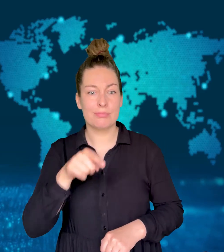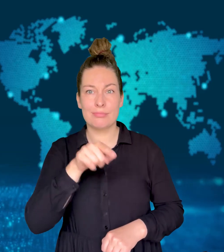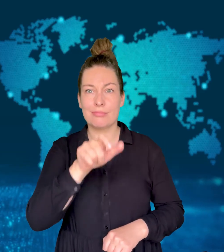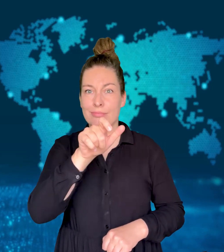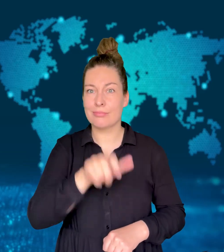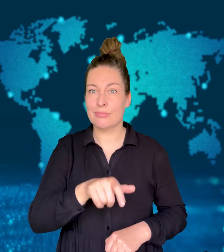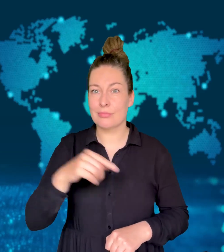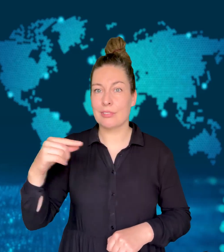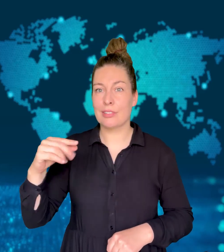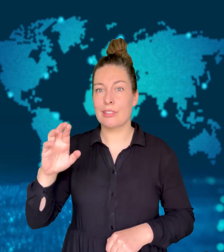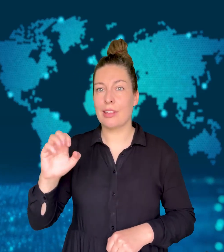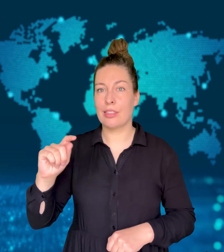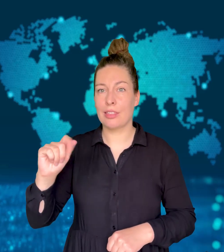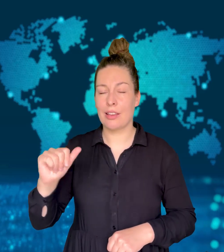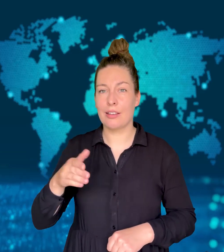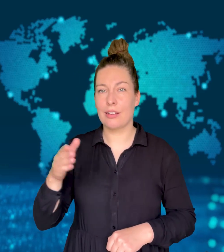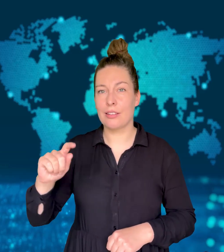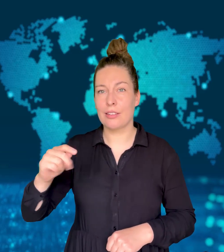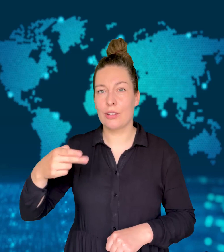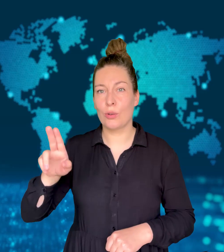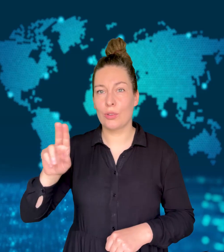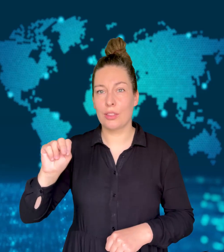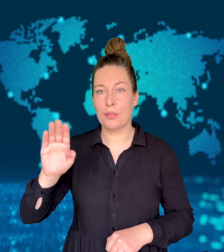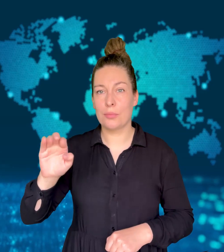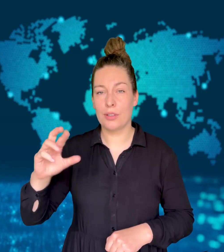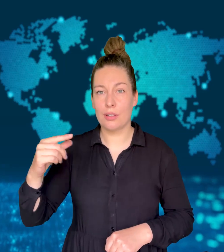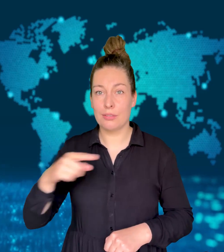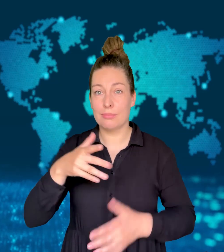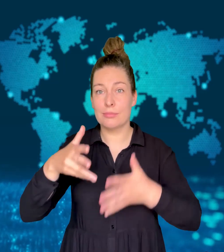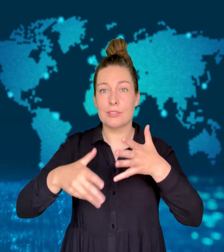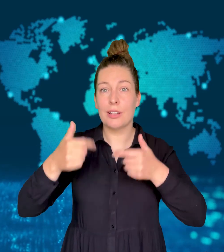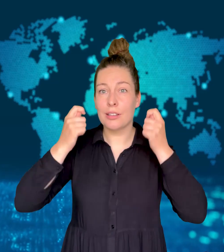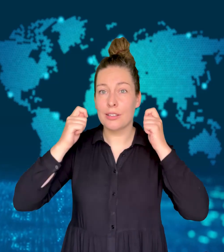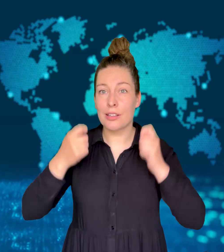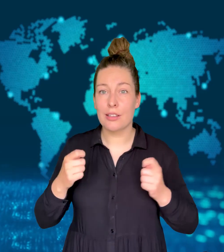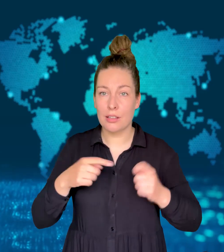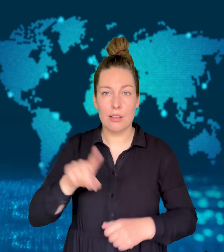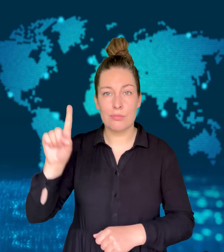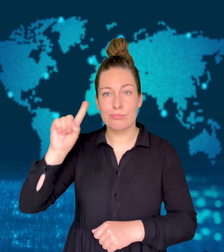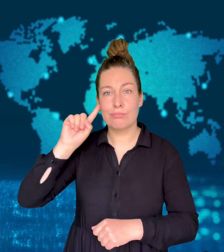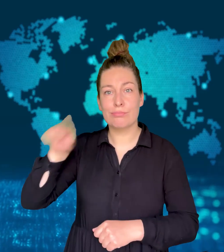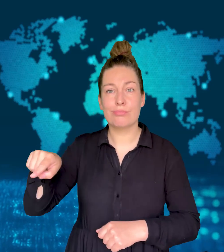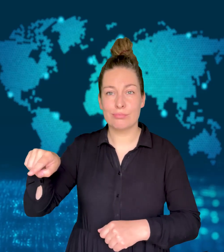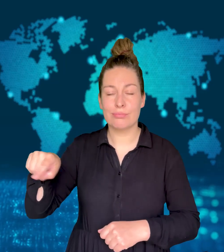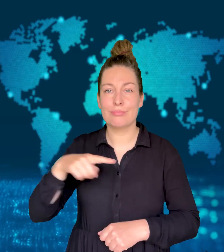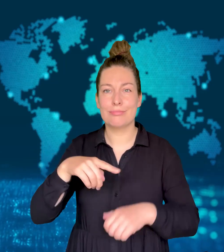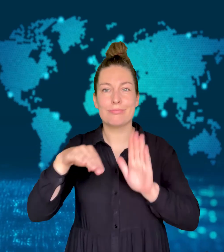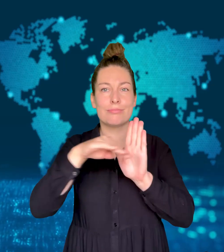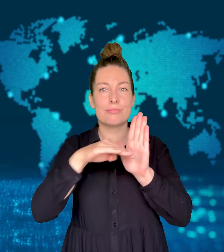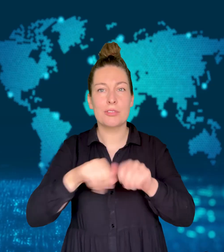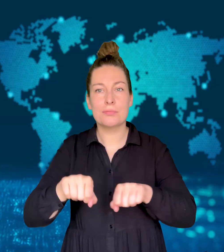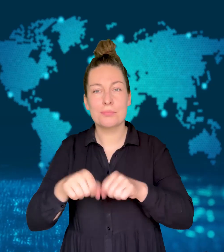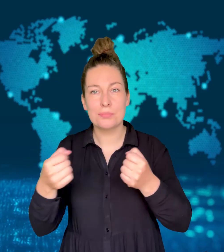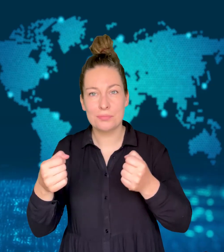at a climate protest in Sweden.